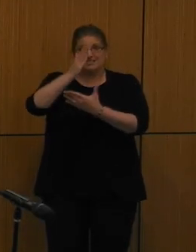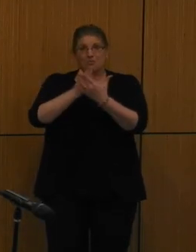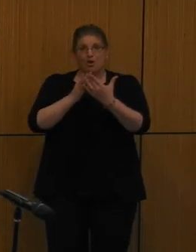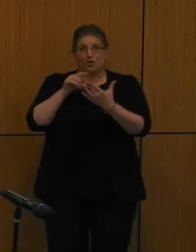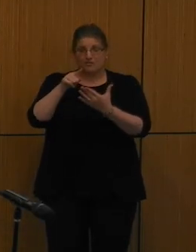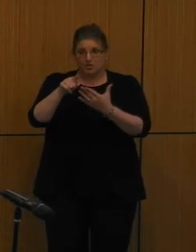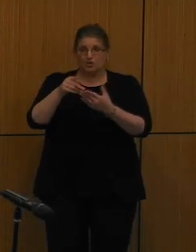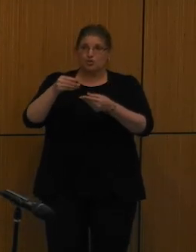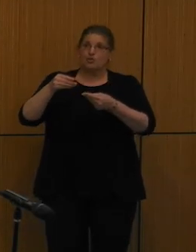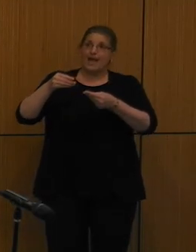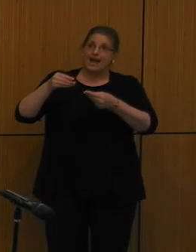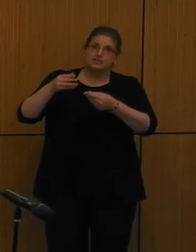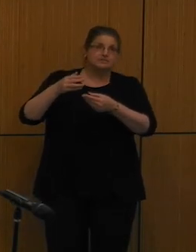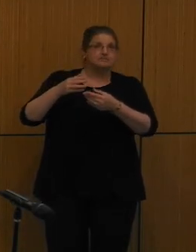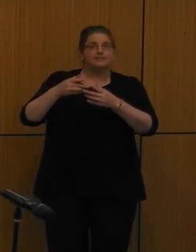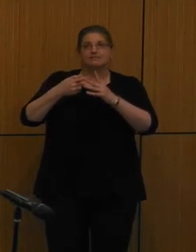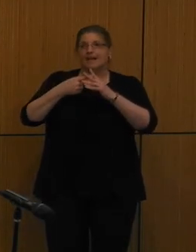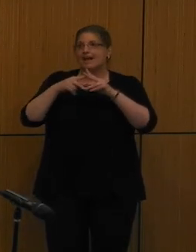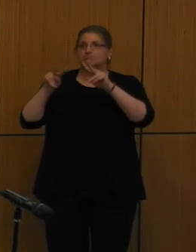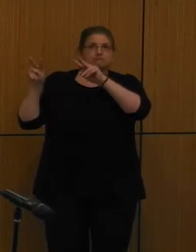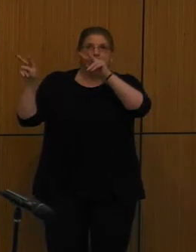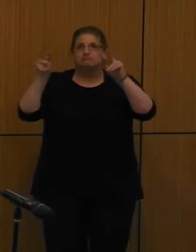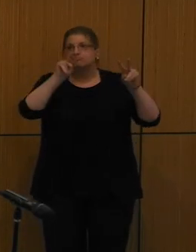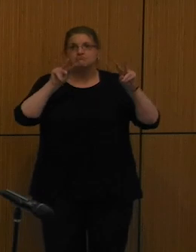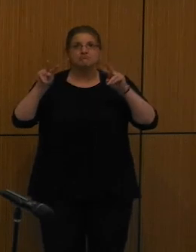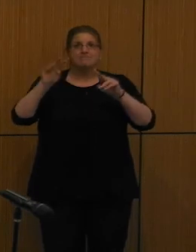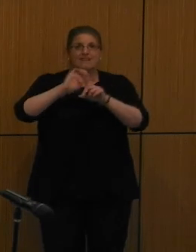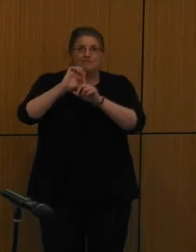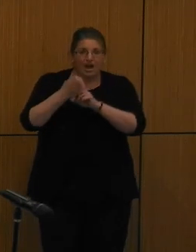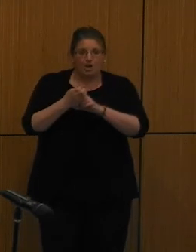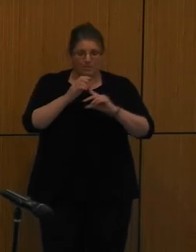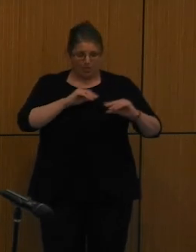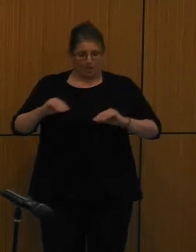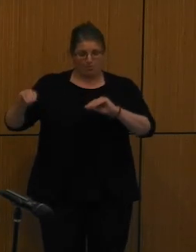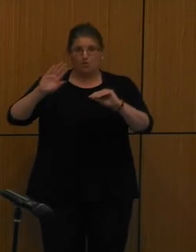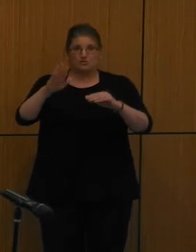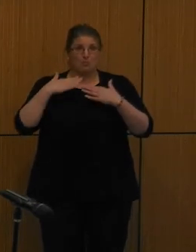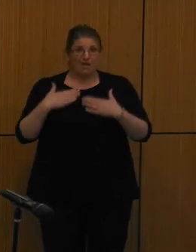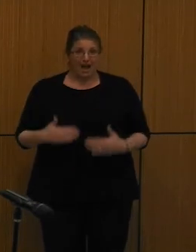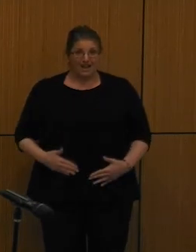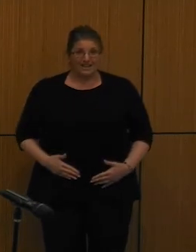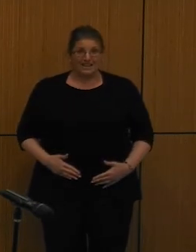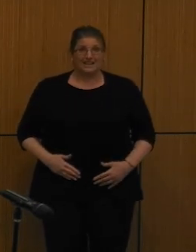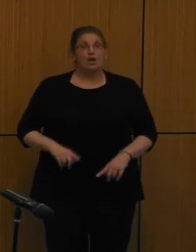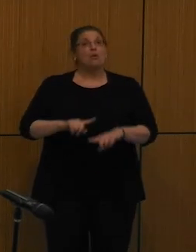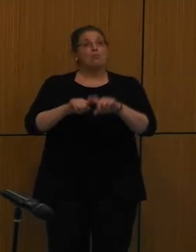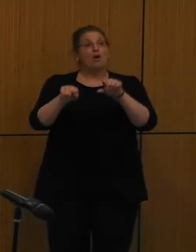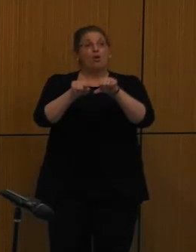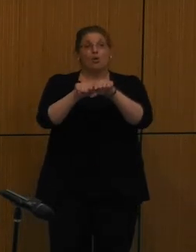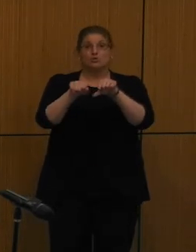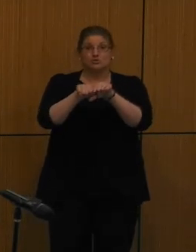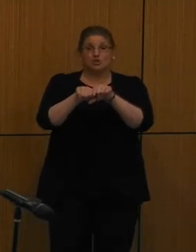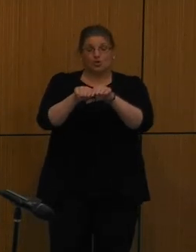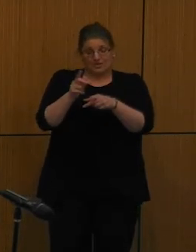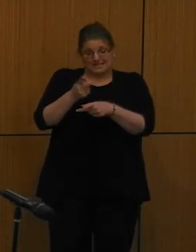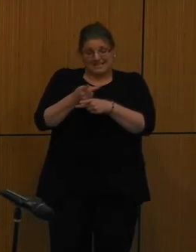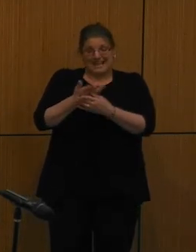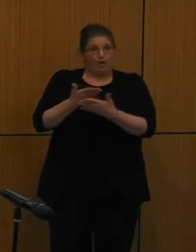It's the part of you that moves your body around. But it's also the part of you that takes care of things that you don't even think about.